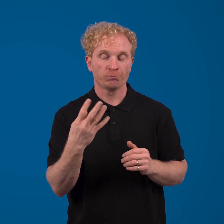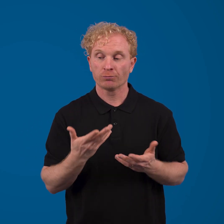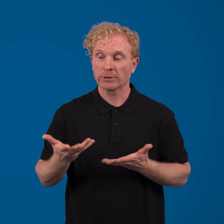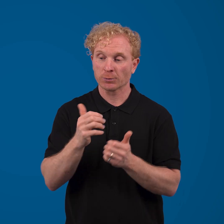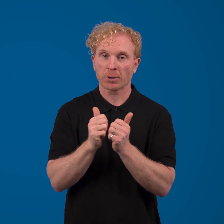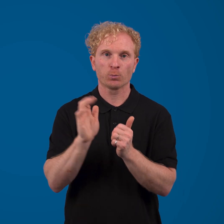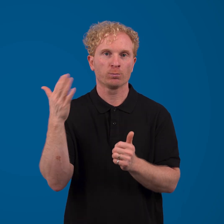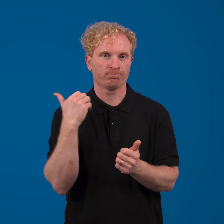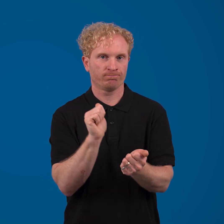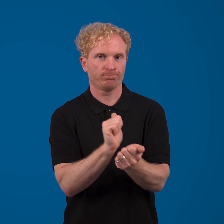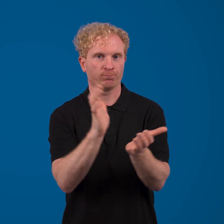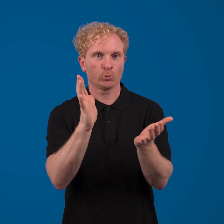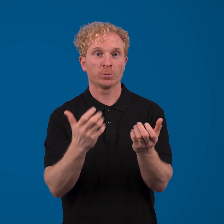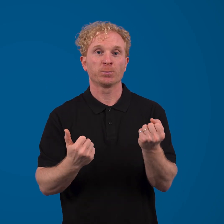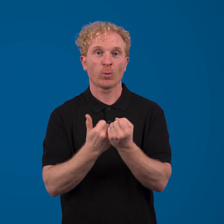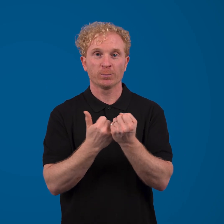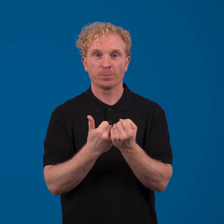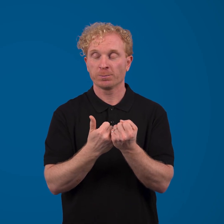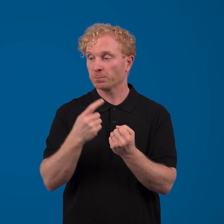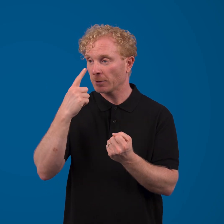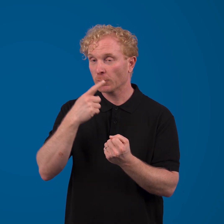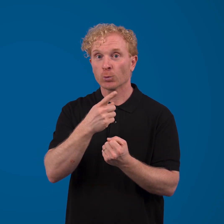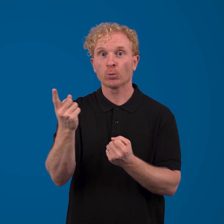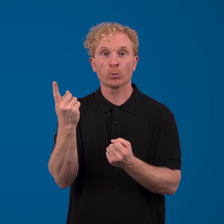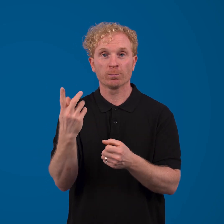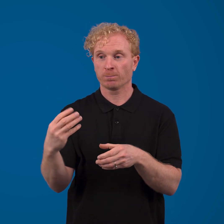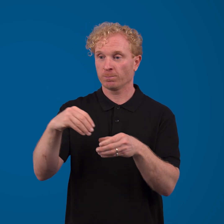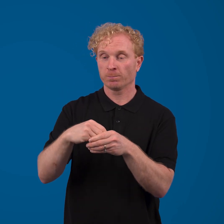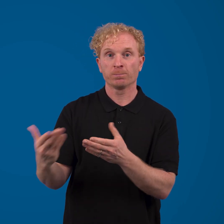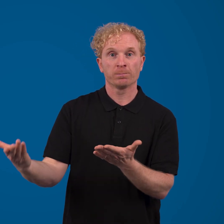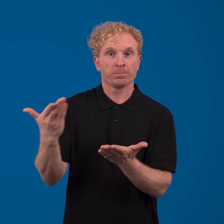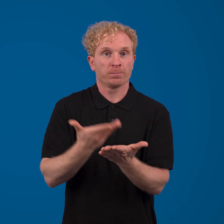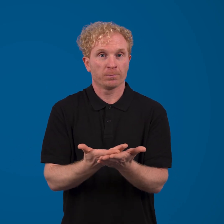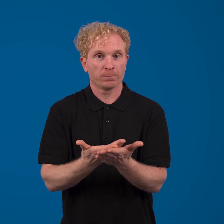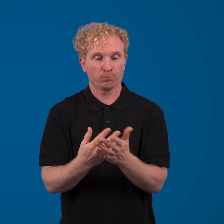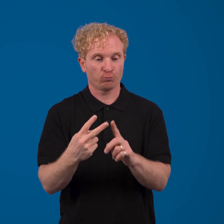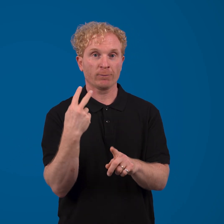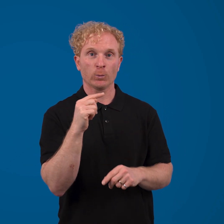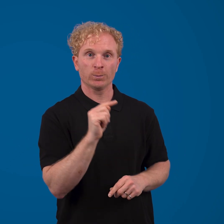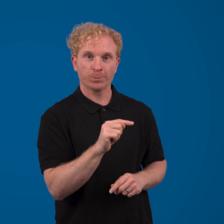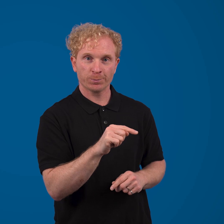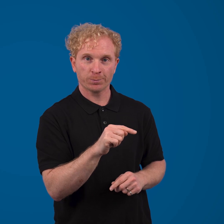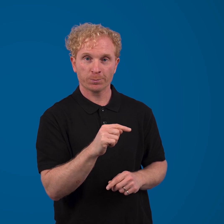We released a discussion paper to support people in making a submission to the Review.